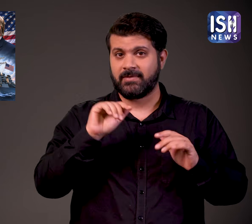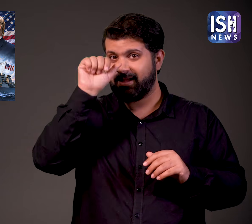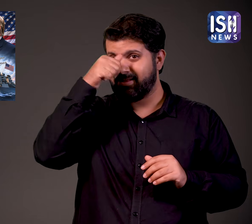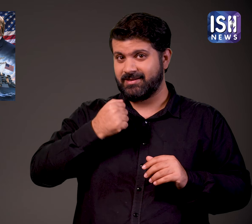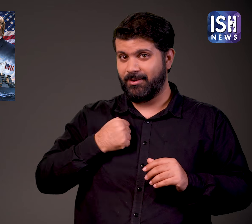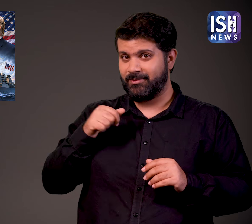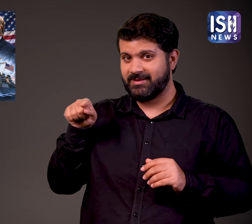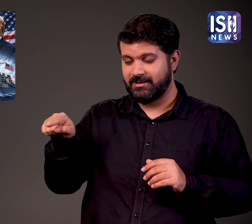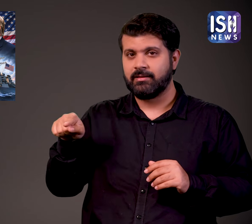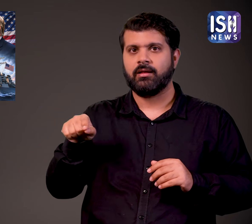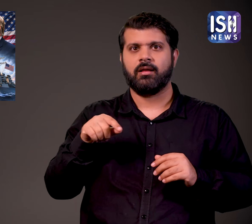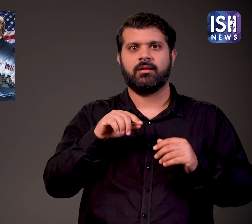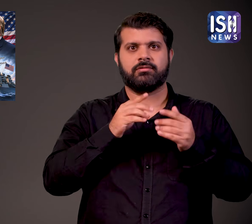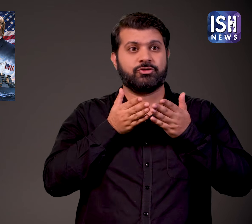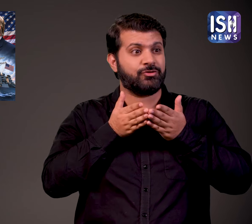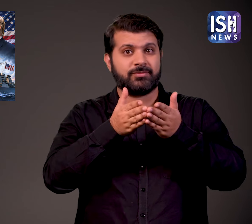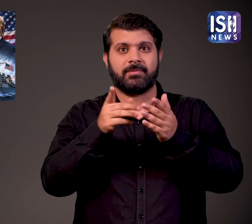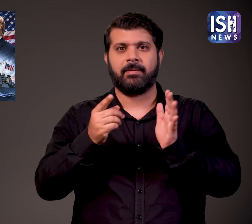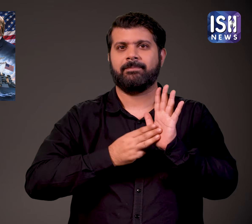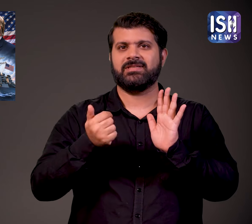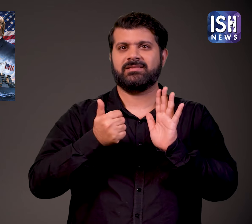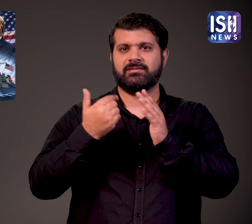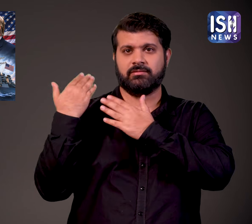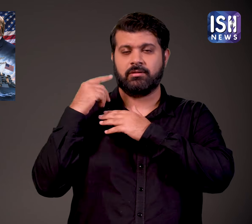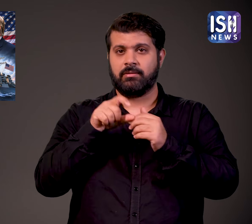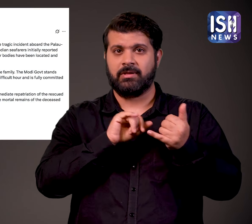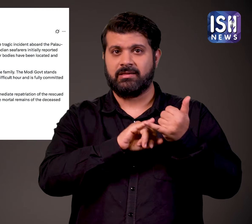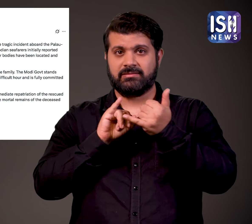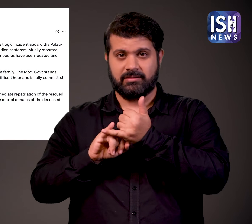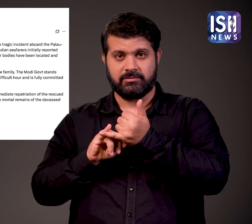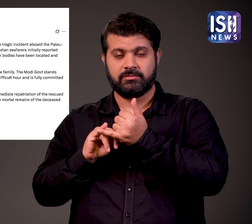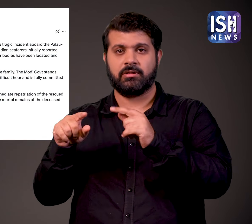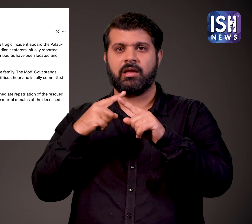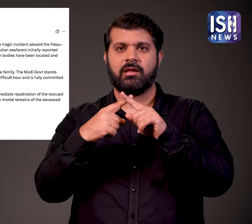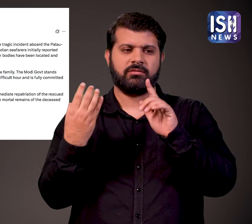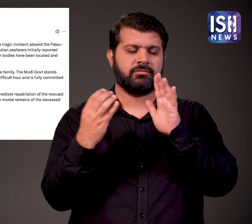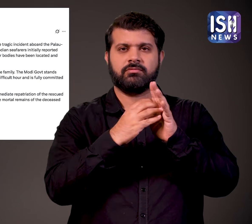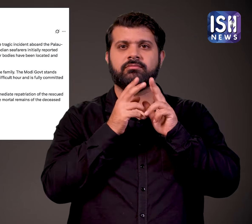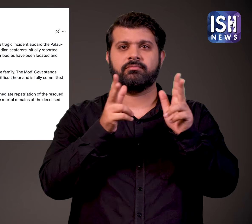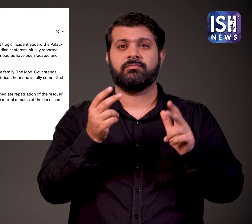India's Shipping Minister Sarbananda Sonowal posted on X saying